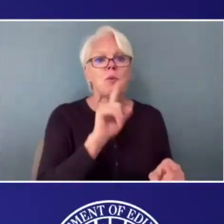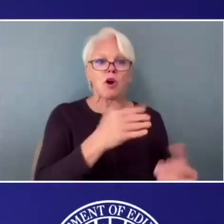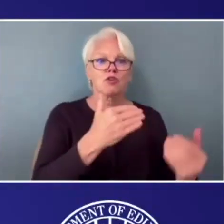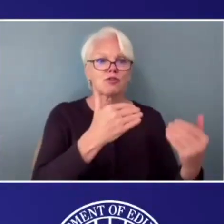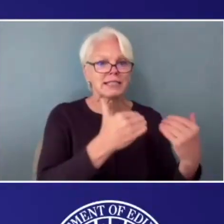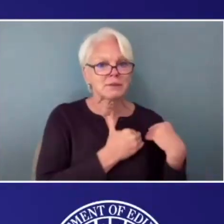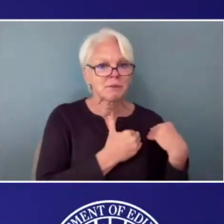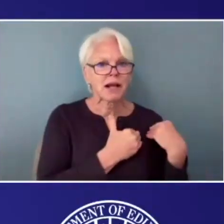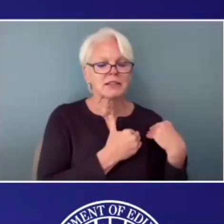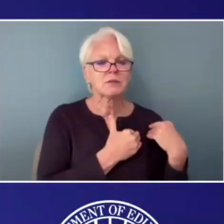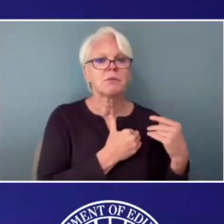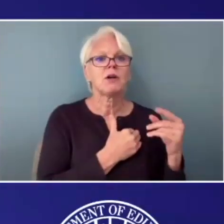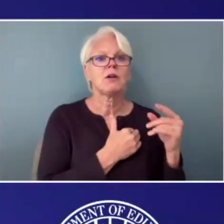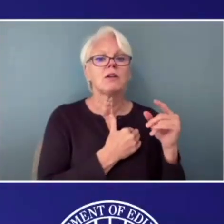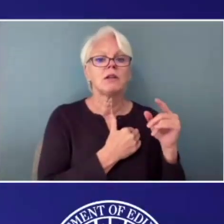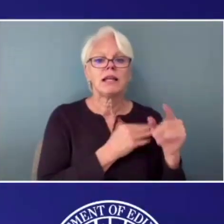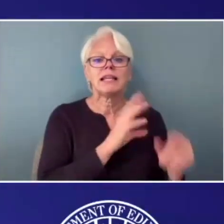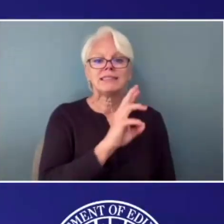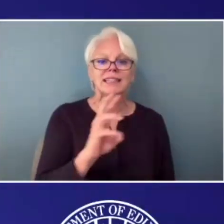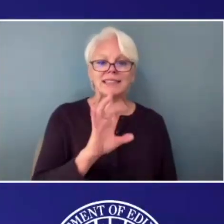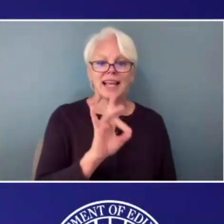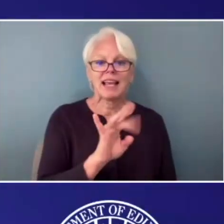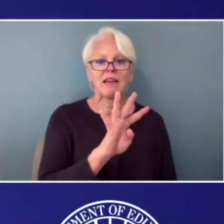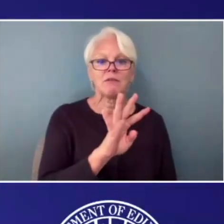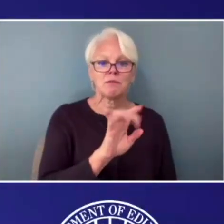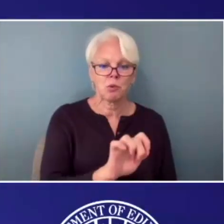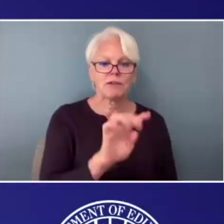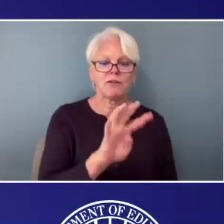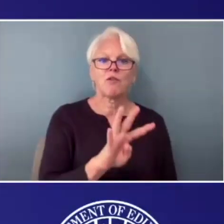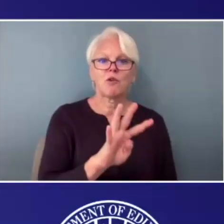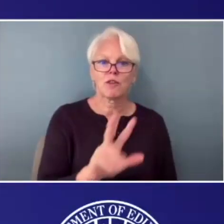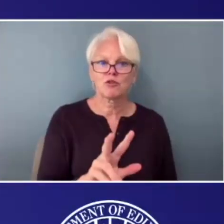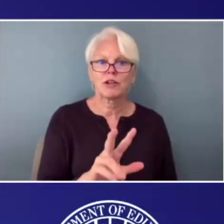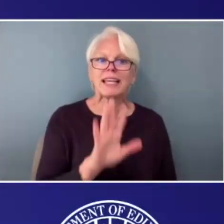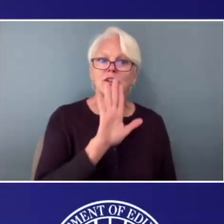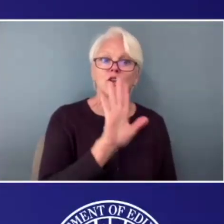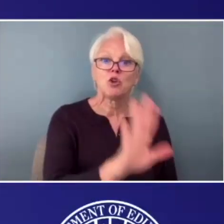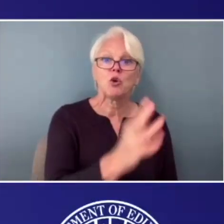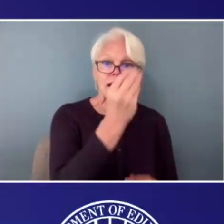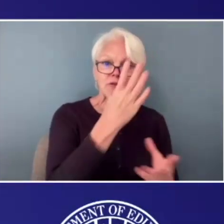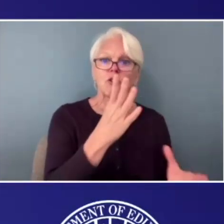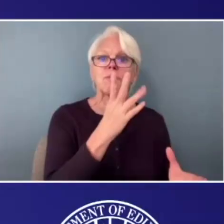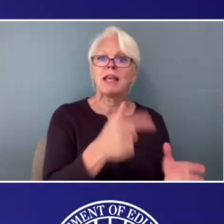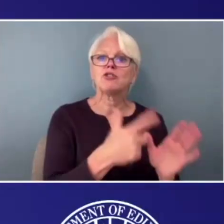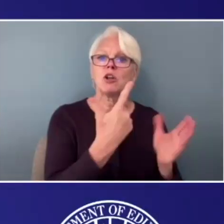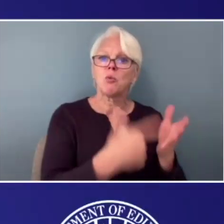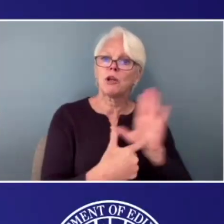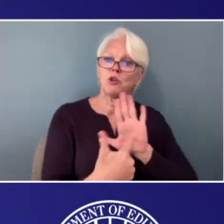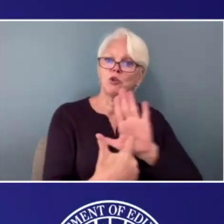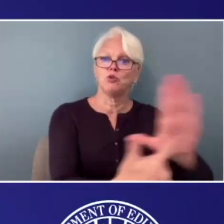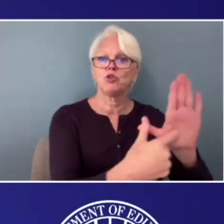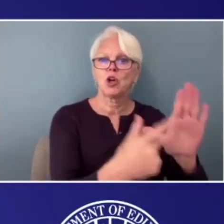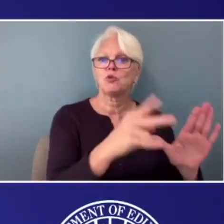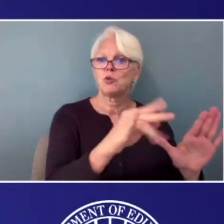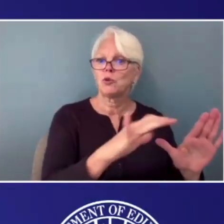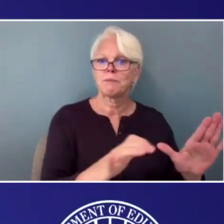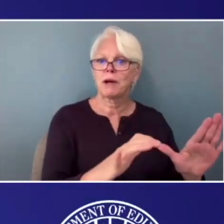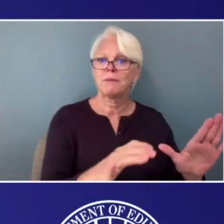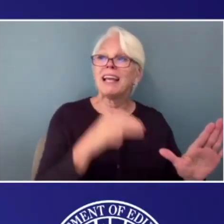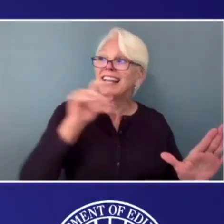And 668.43 is your information that's public-facing, not someone else's information that's public-facing.